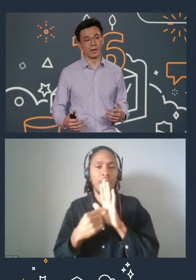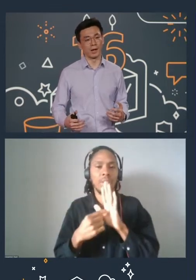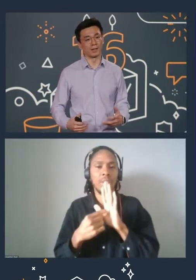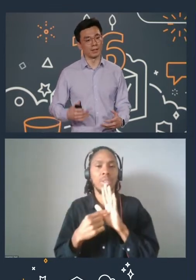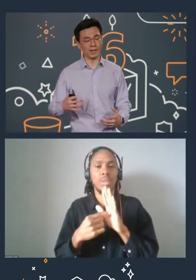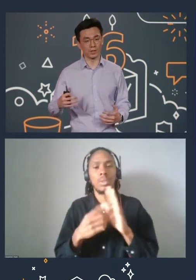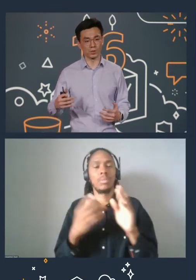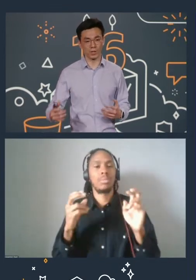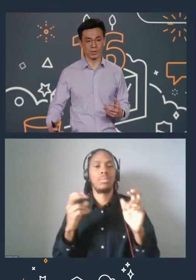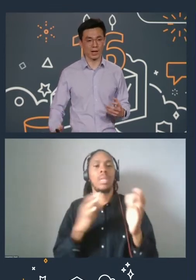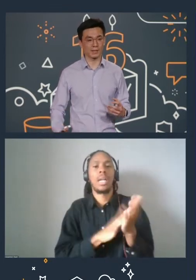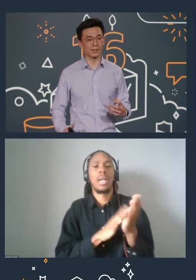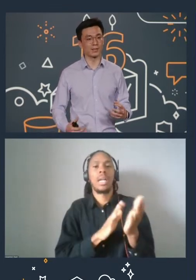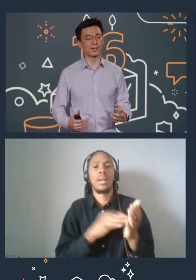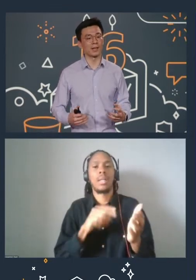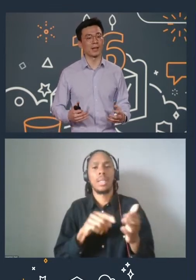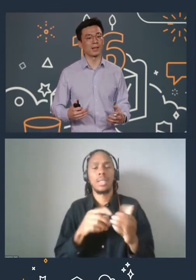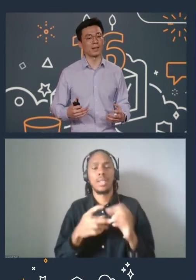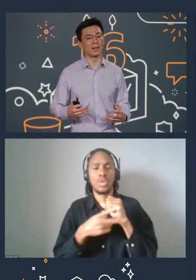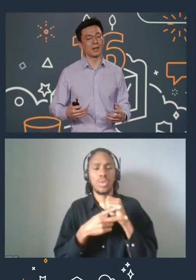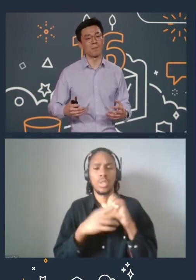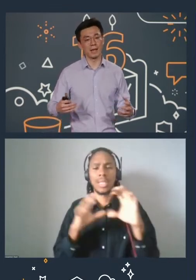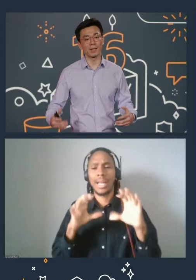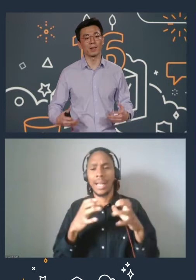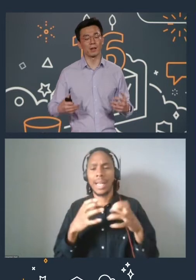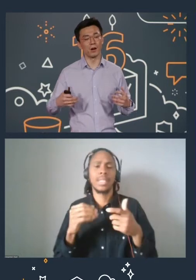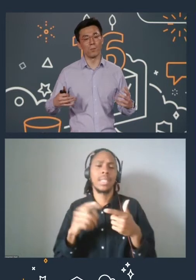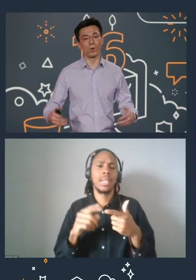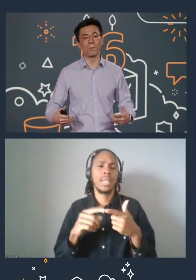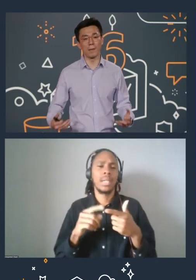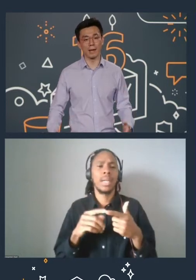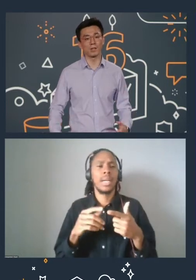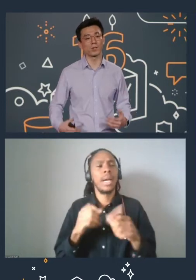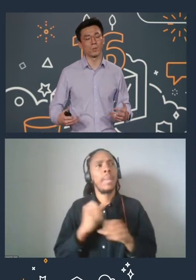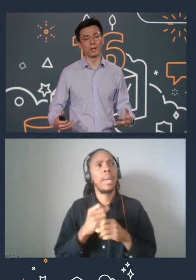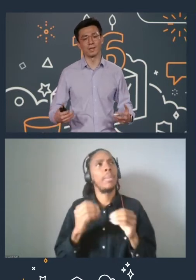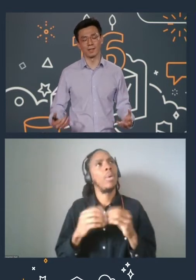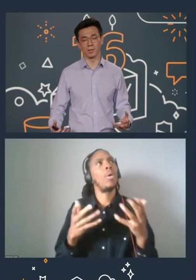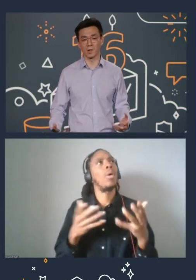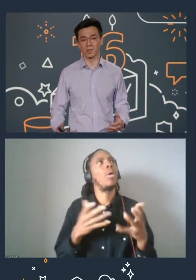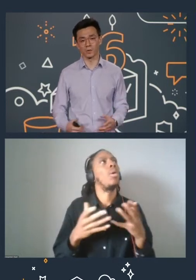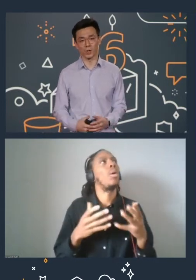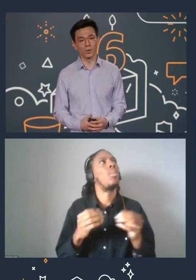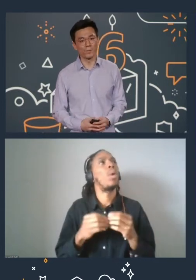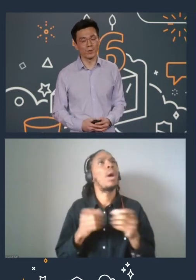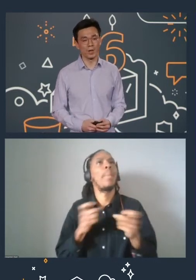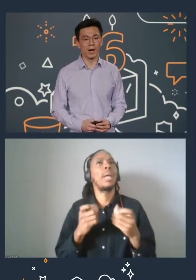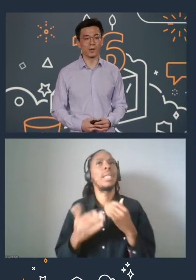these kind of storage classes and make it a more managed, more easy experience for you.